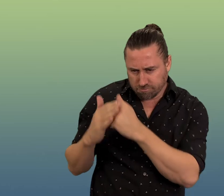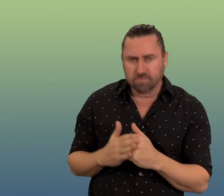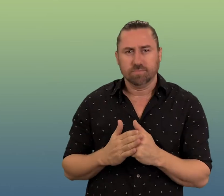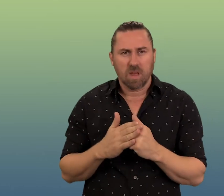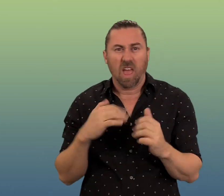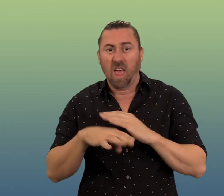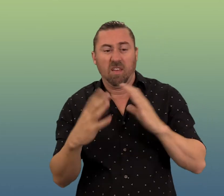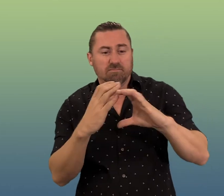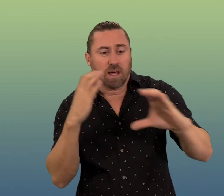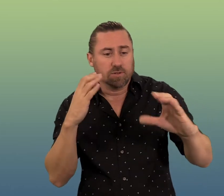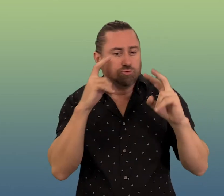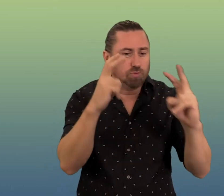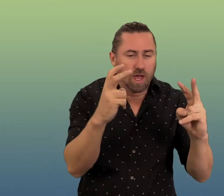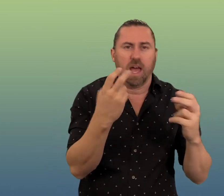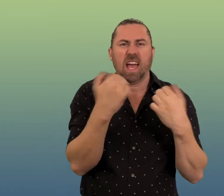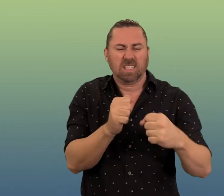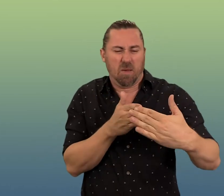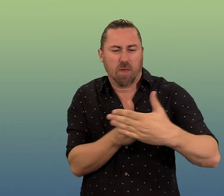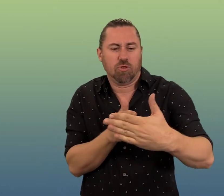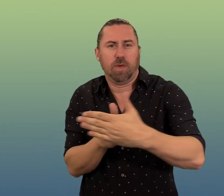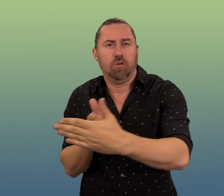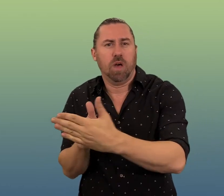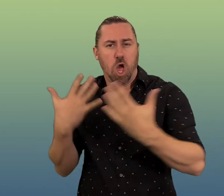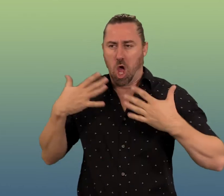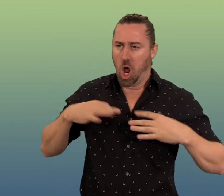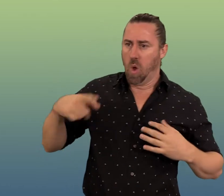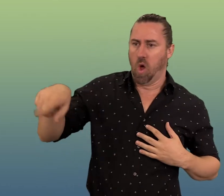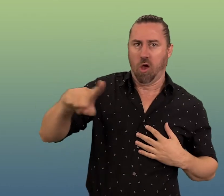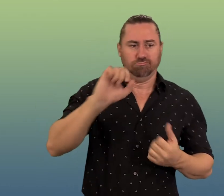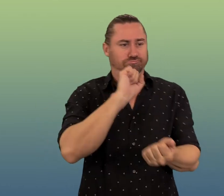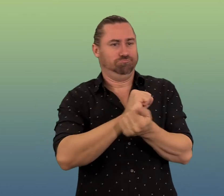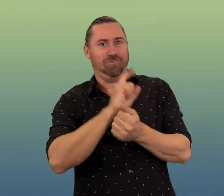to eliminate barriers and obstacles that would otherwise restrict the range